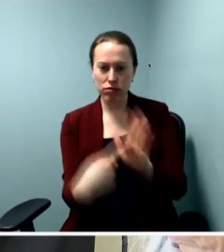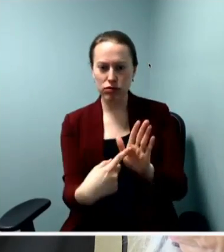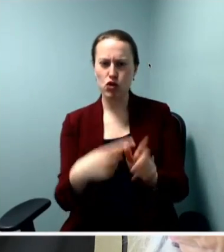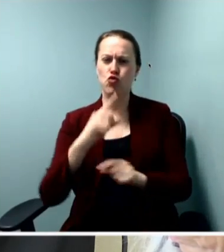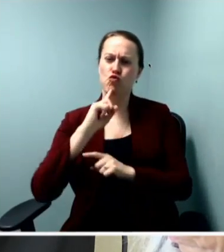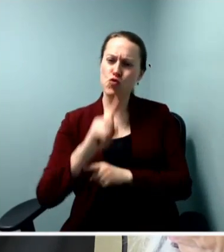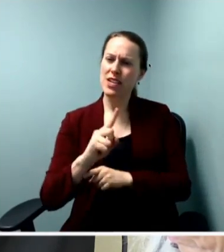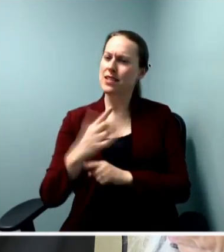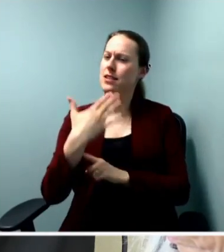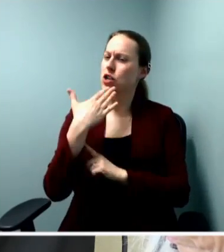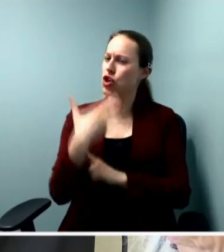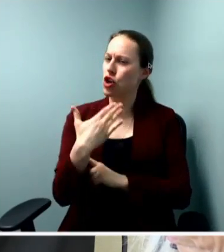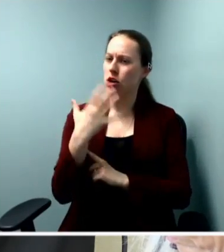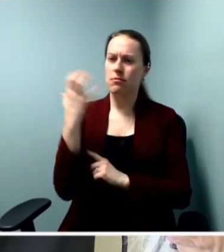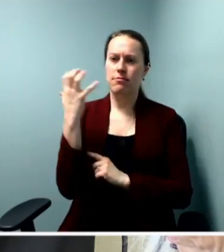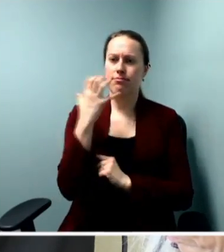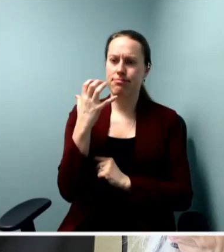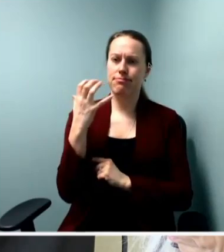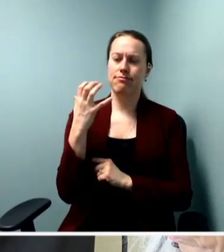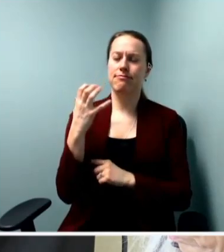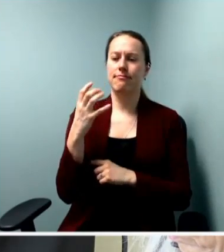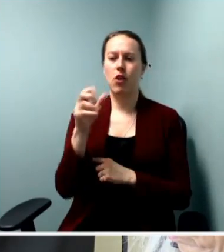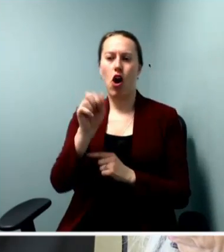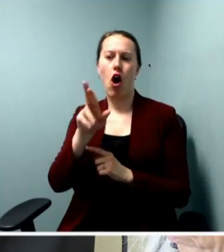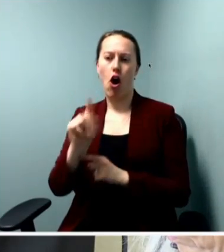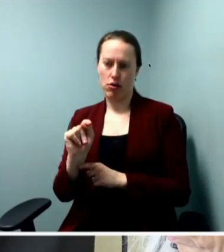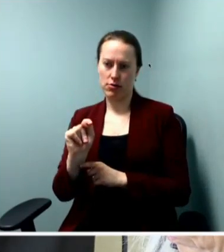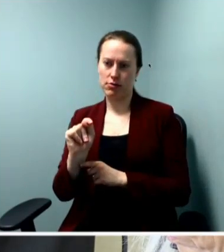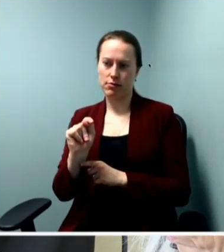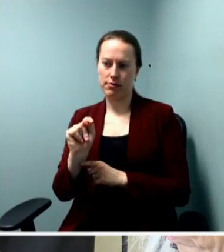And the second part of that was to be to challenge people's notions